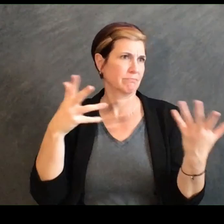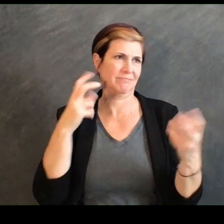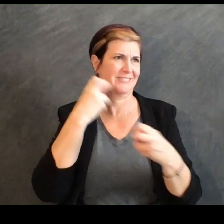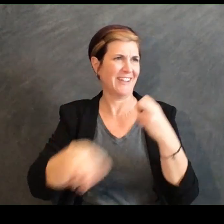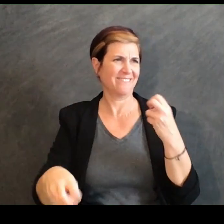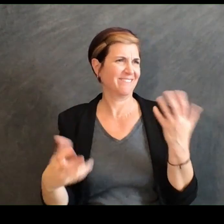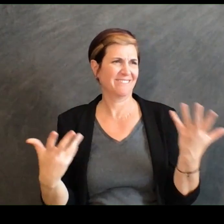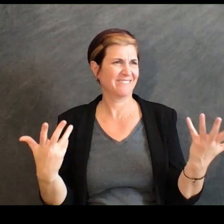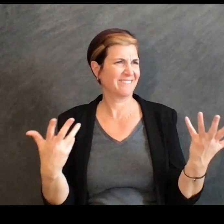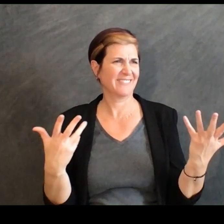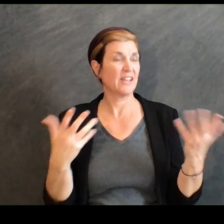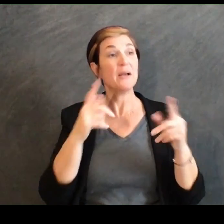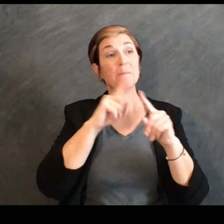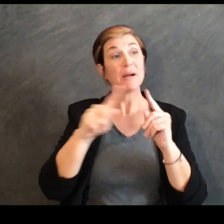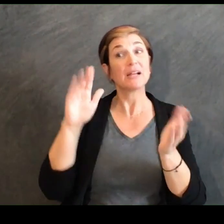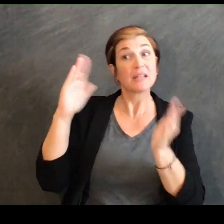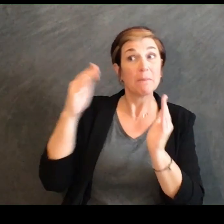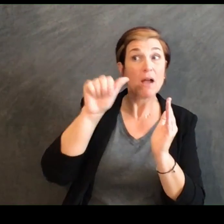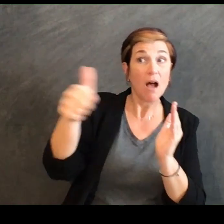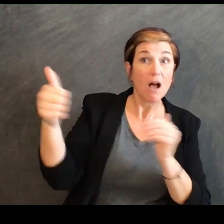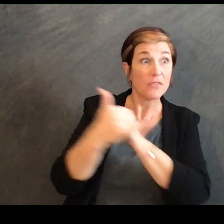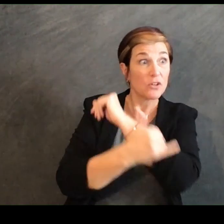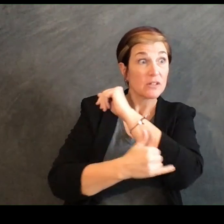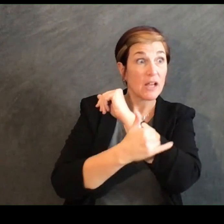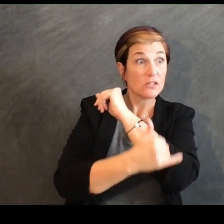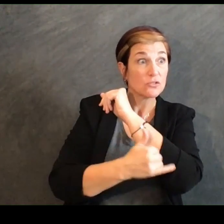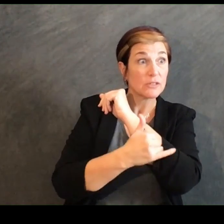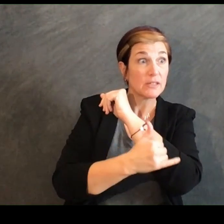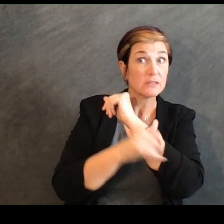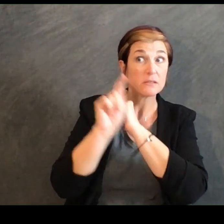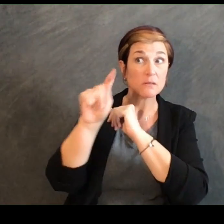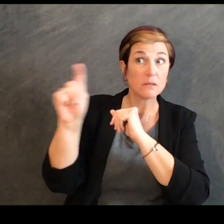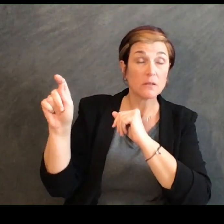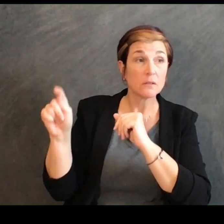countries really did not get to the point of trying to contain and mitigate